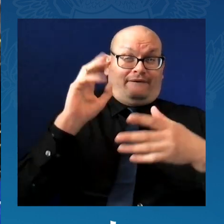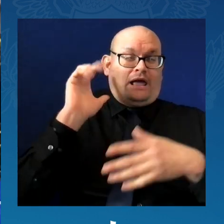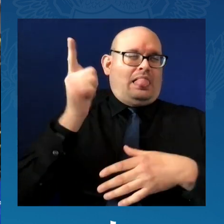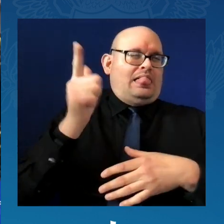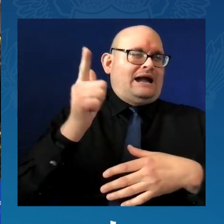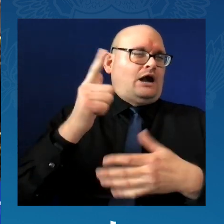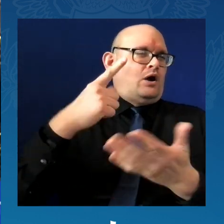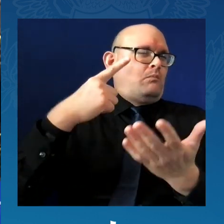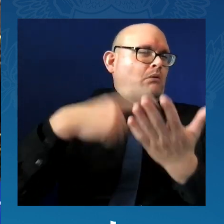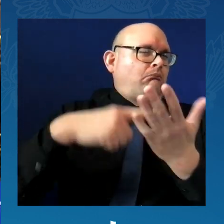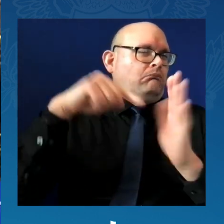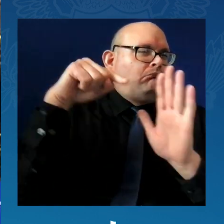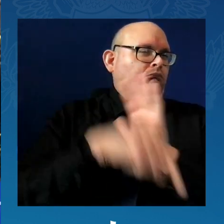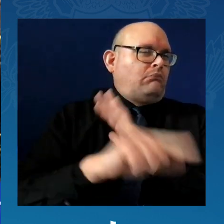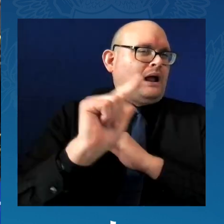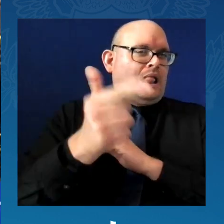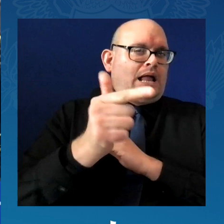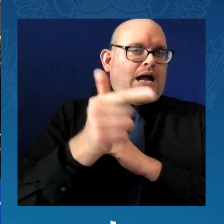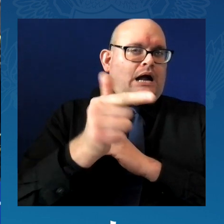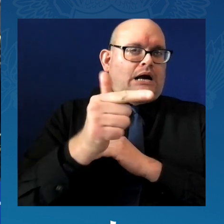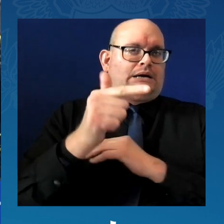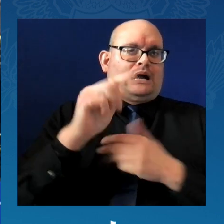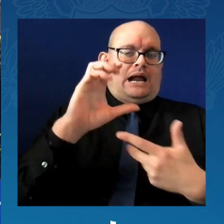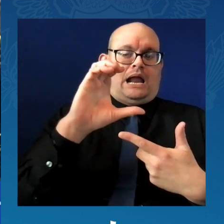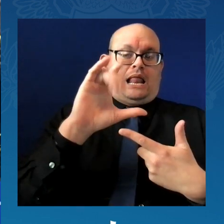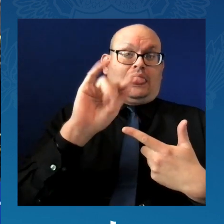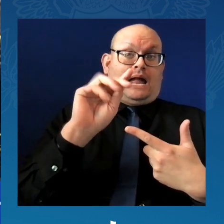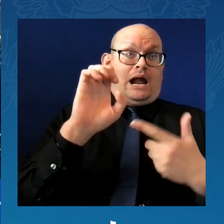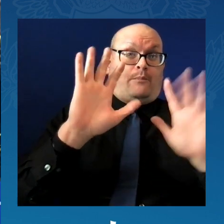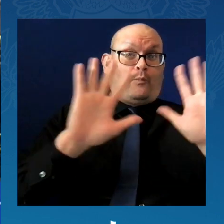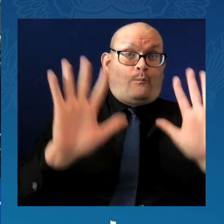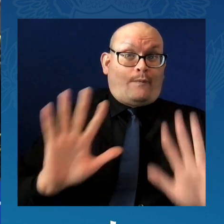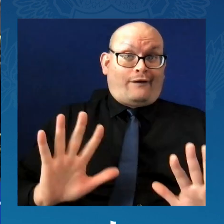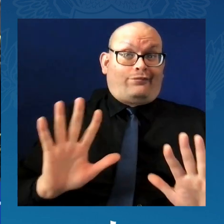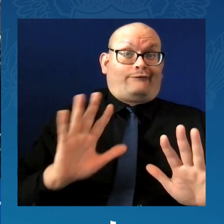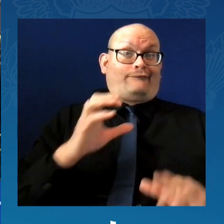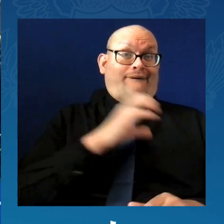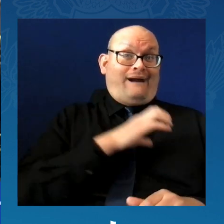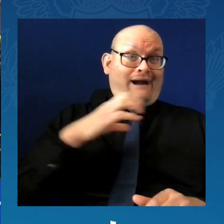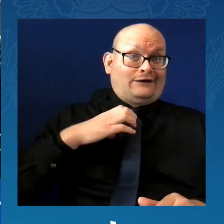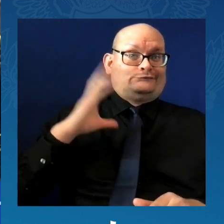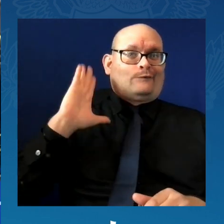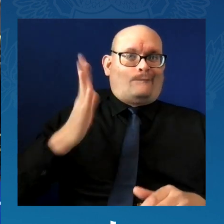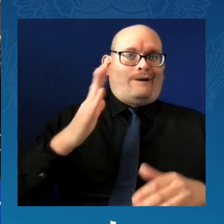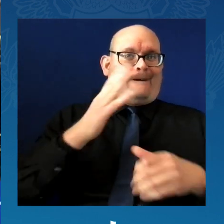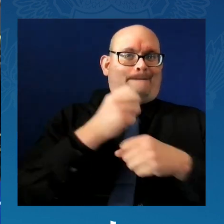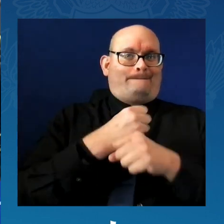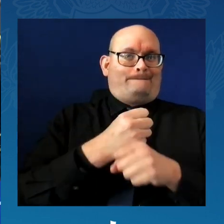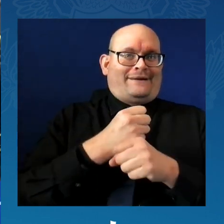We have tasked the Council to make climate data and decision tools more accessible for everyone.